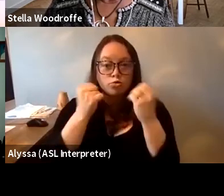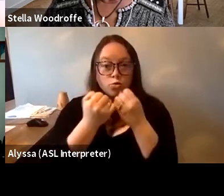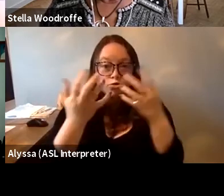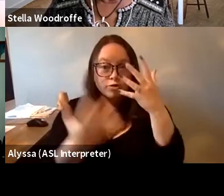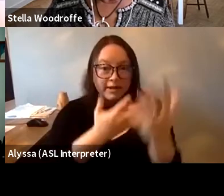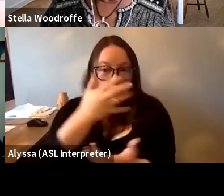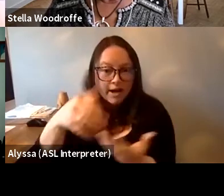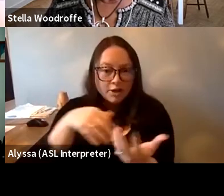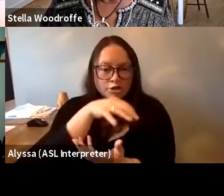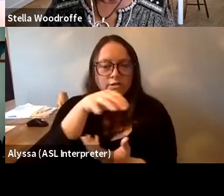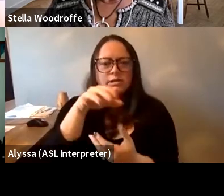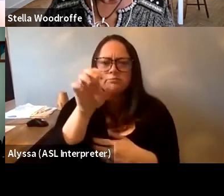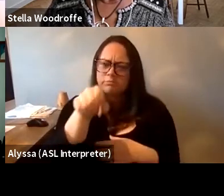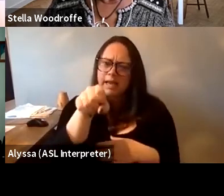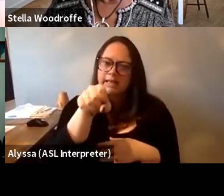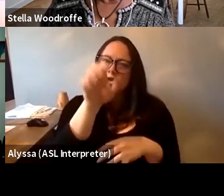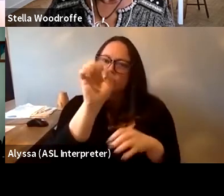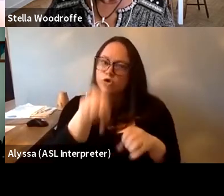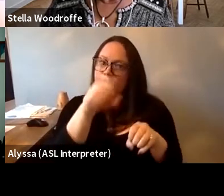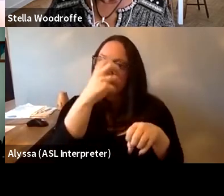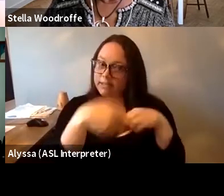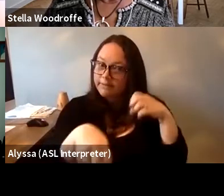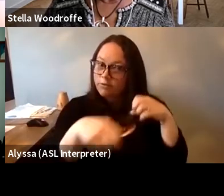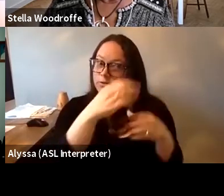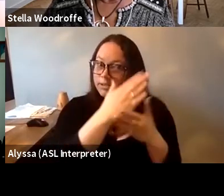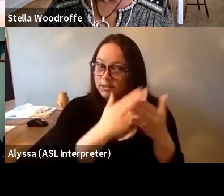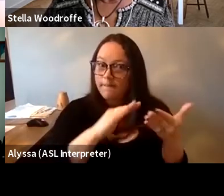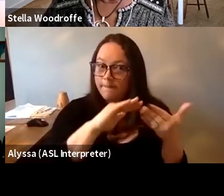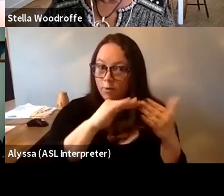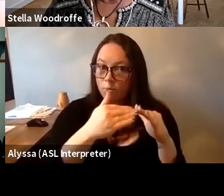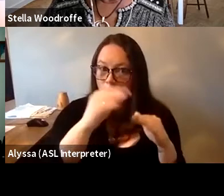could be difficult in some communities because they, they